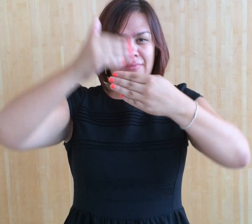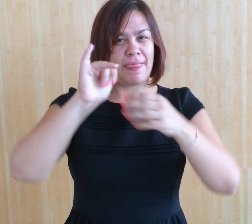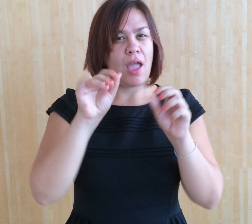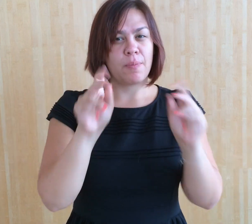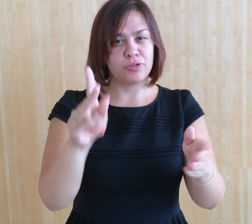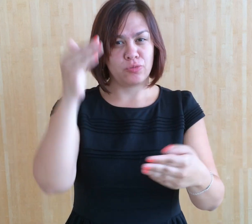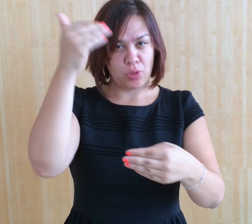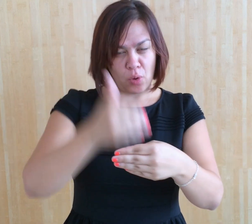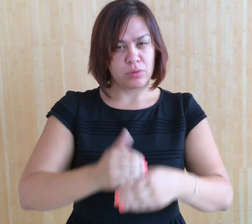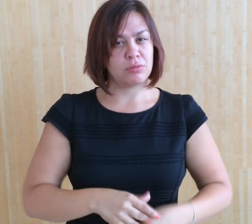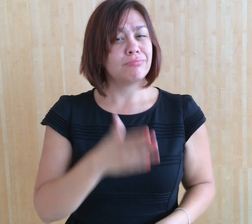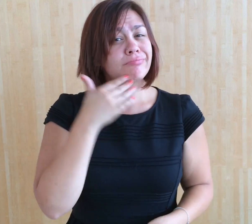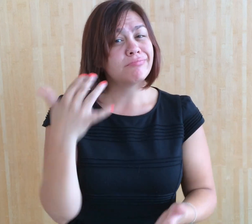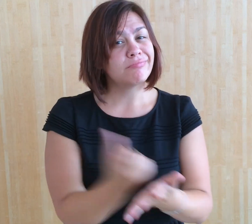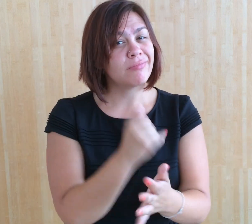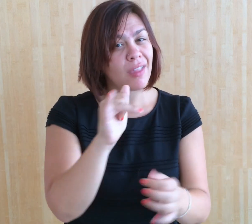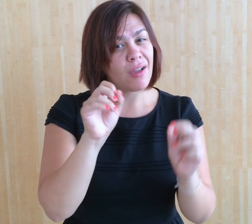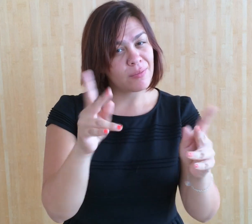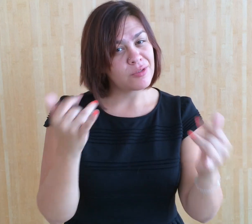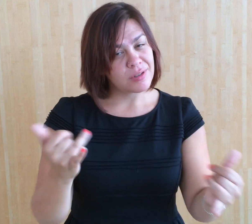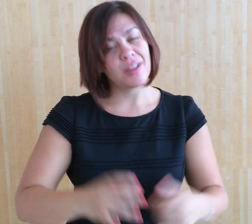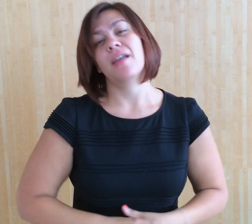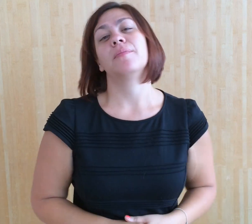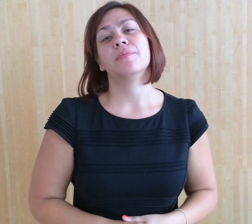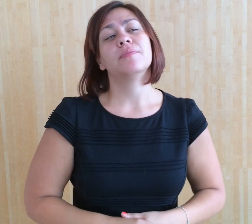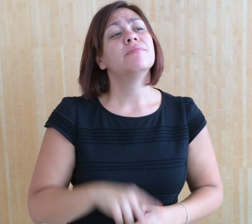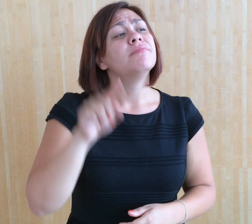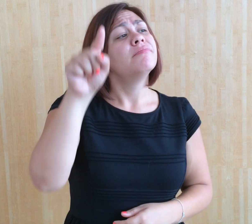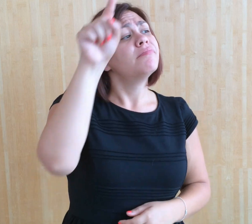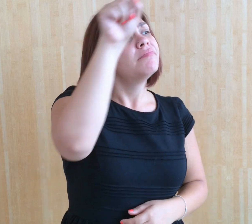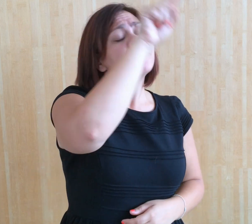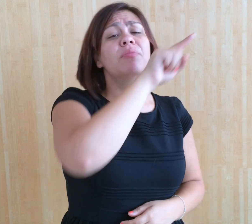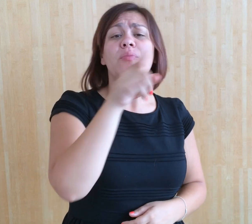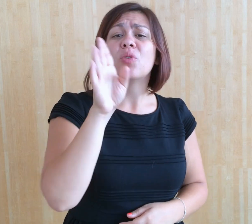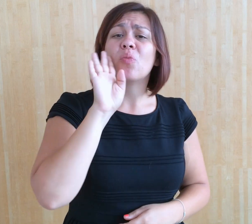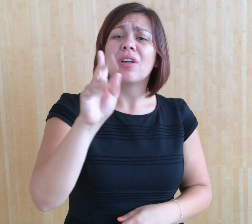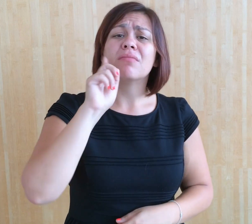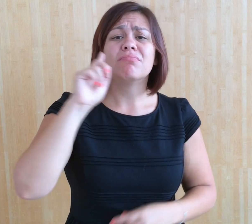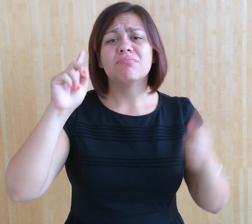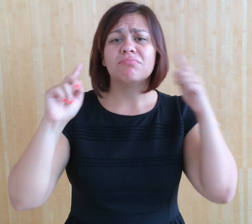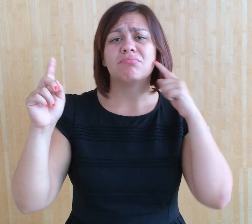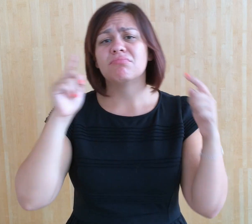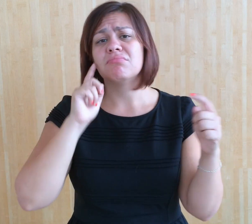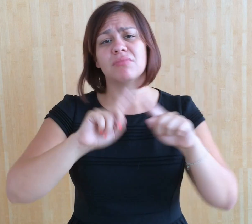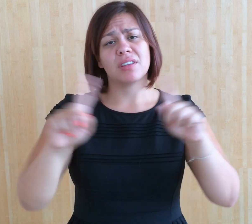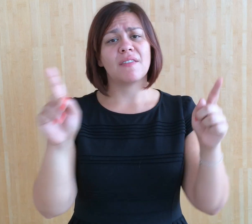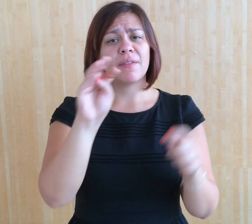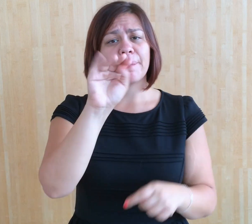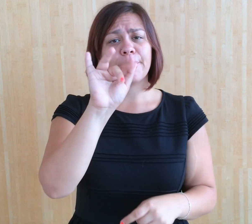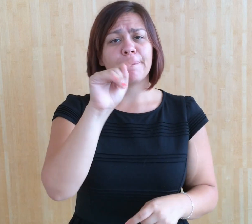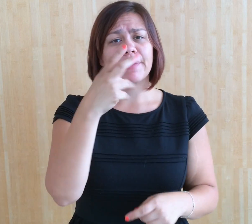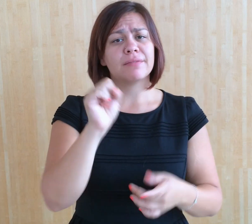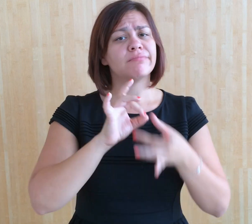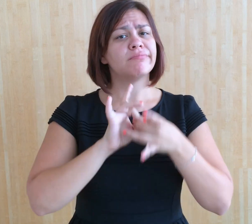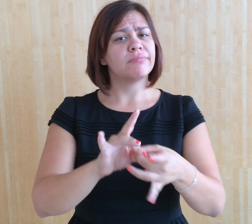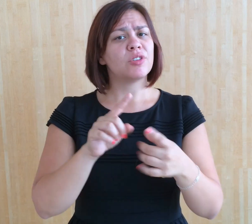Seize the opportunity today to teach your child language. You may also find yourself encountering myths. These myths are typically related to learning two languages.